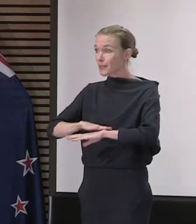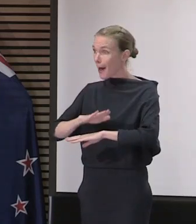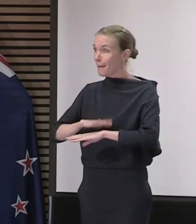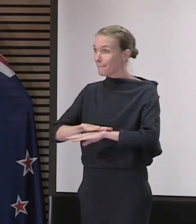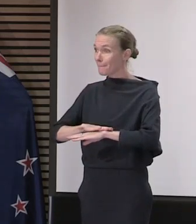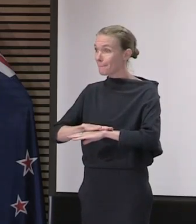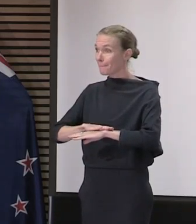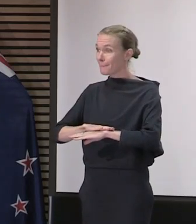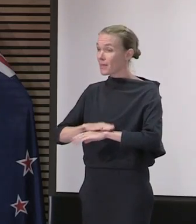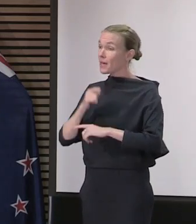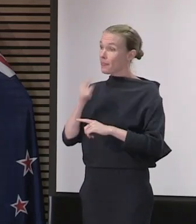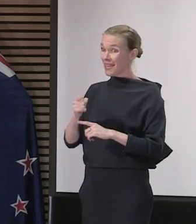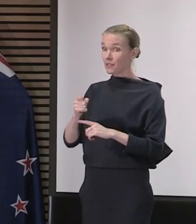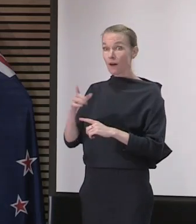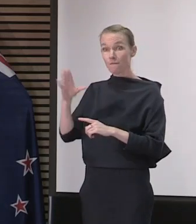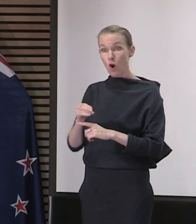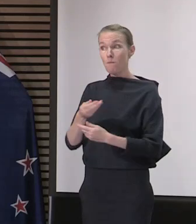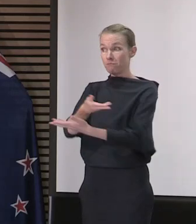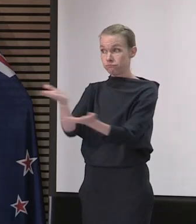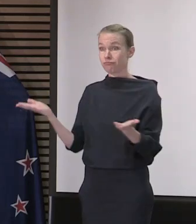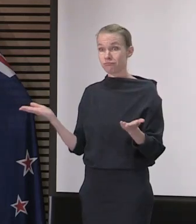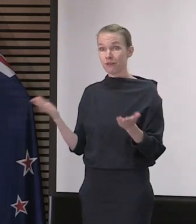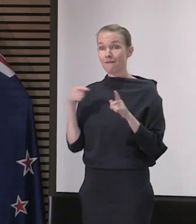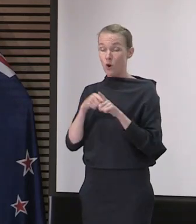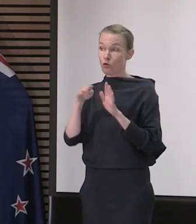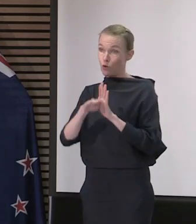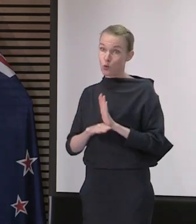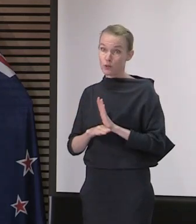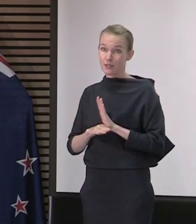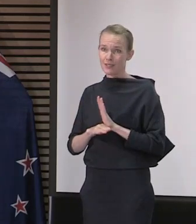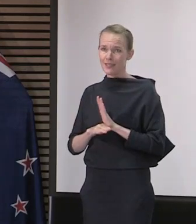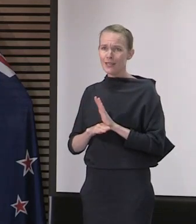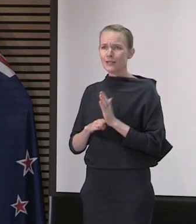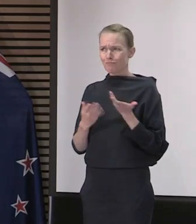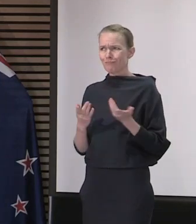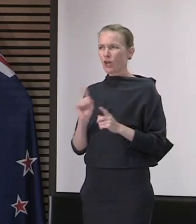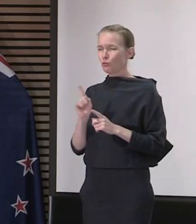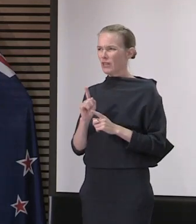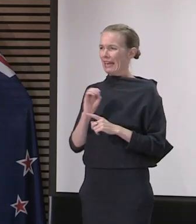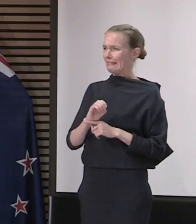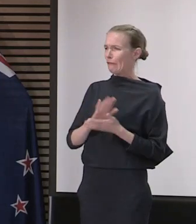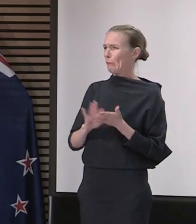celebration. It is important we reflect that it is symbolic